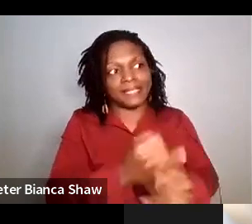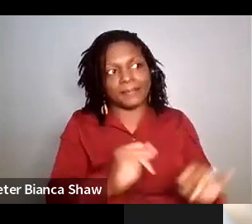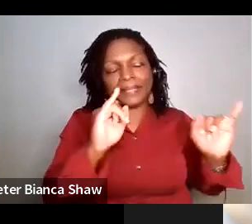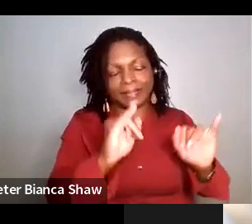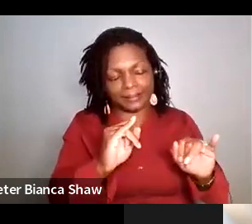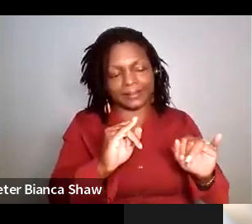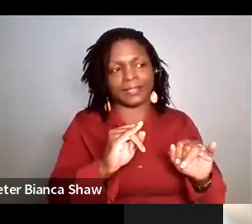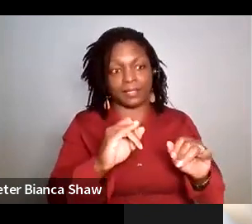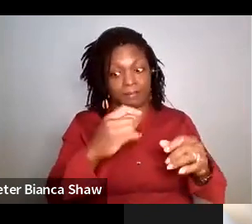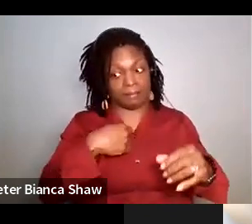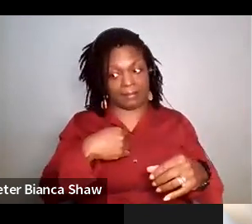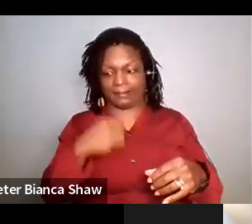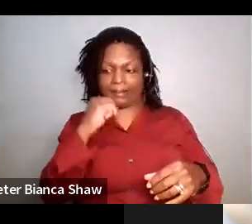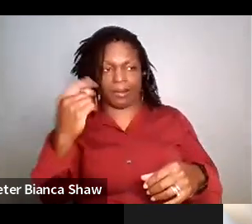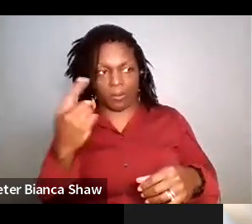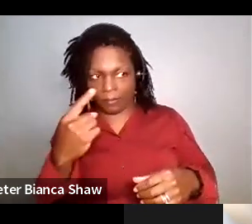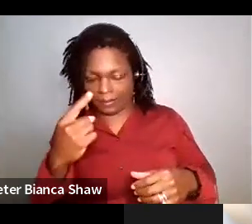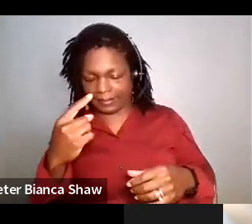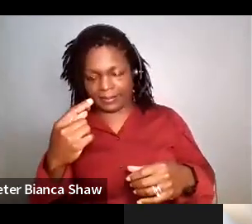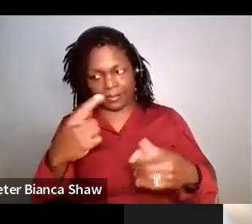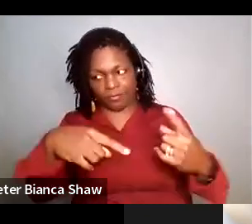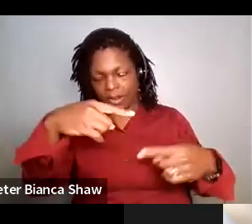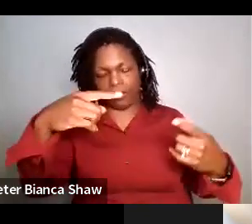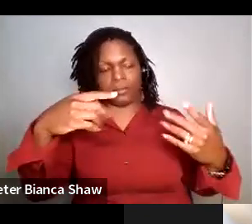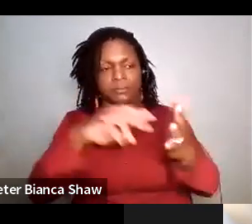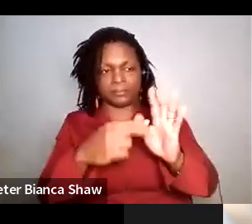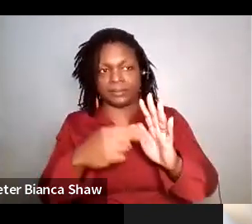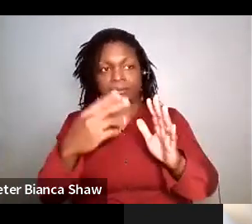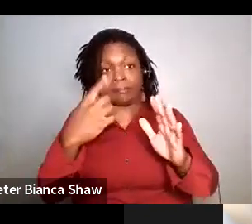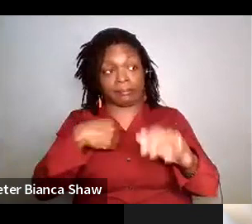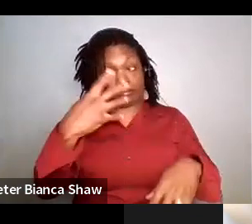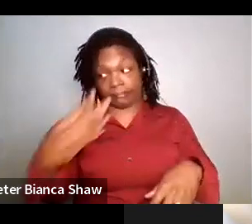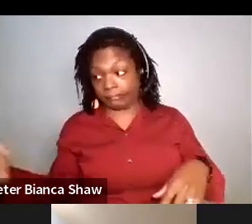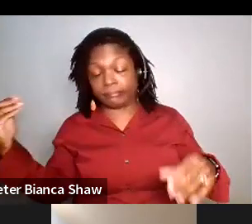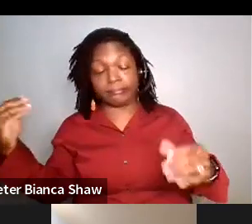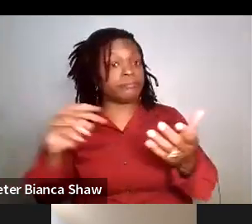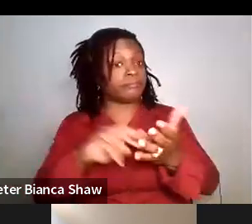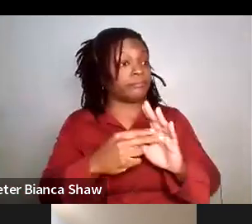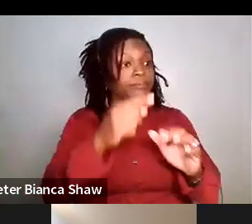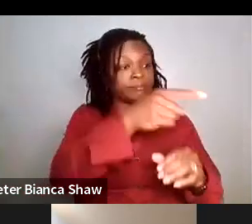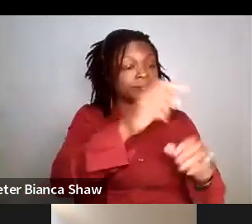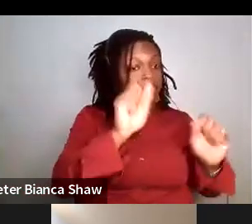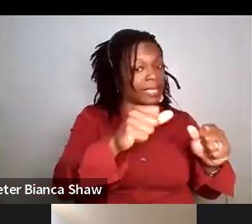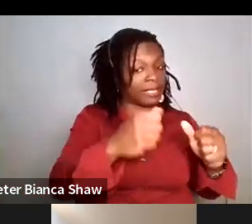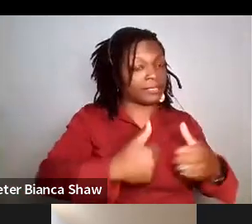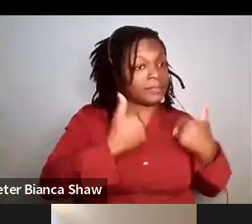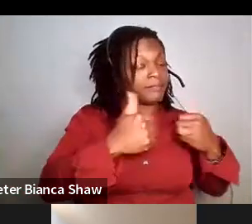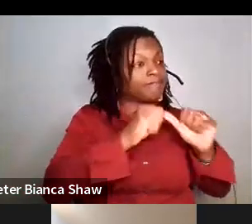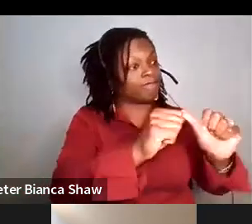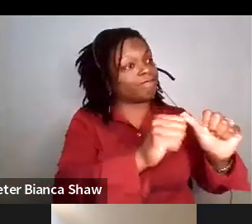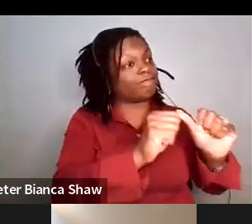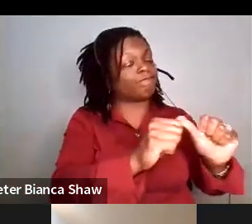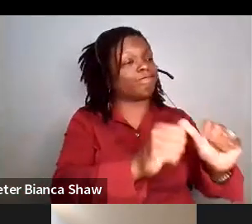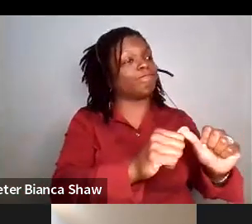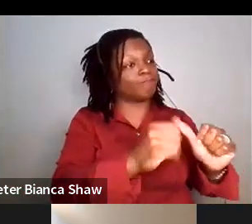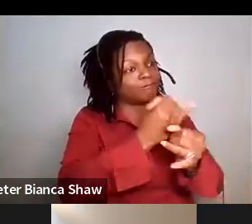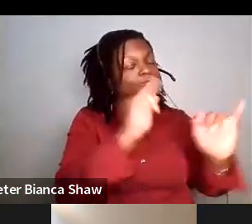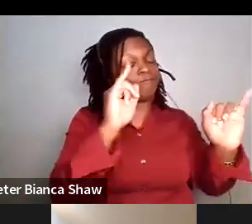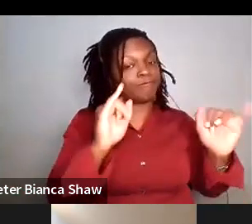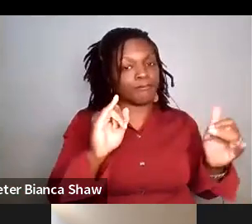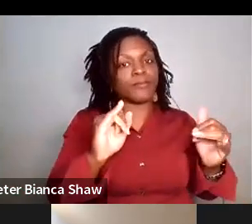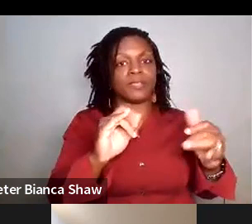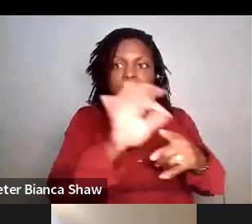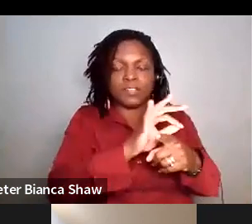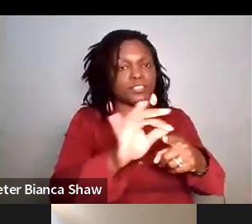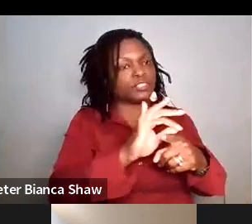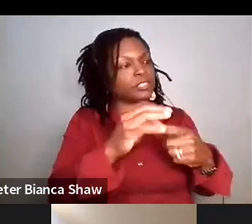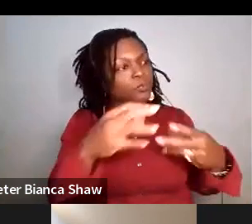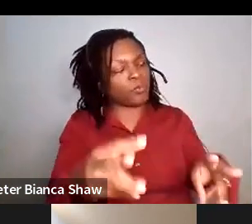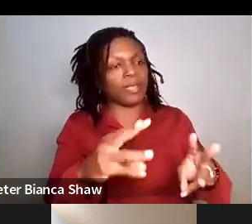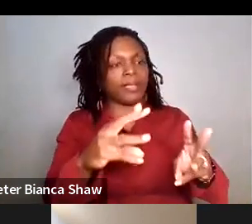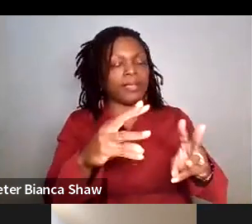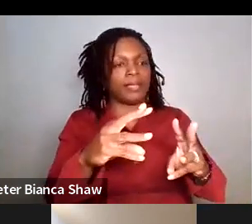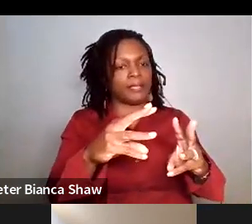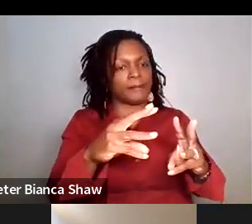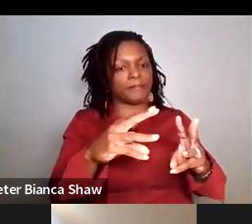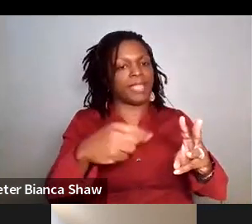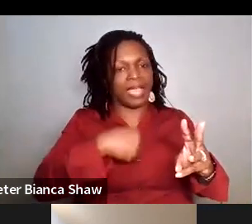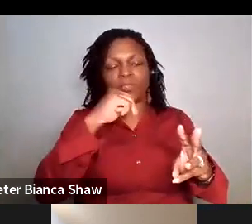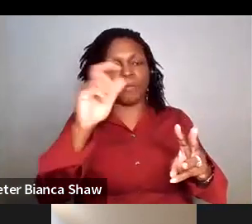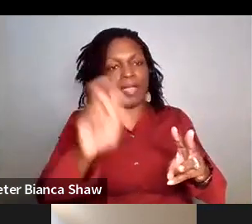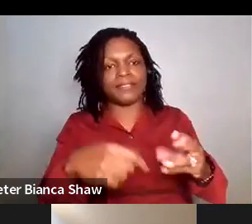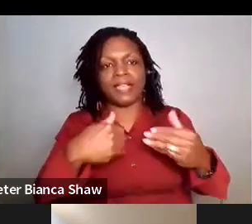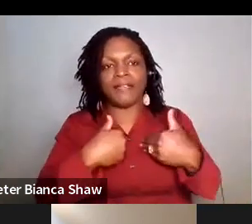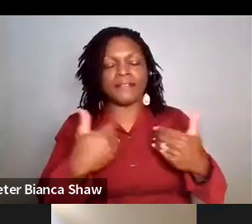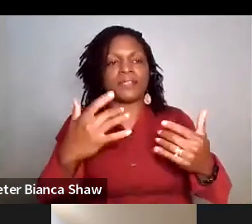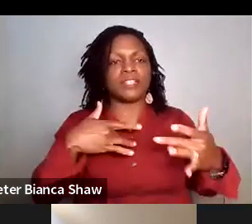when I know that he fulfill some of the tasks that I may ask of him to do, and to also be able to just function in a way that I know that he I don't have to have the concerns where if